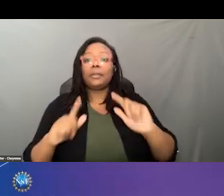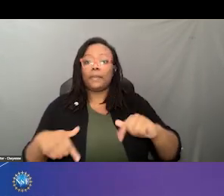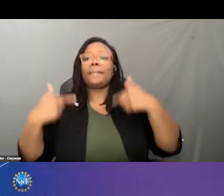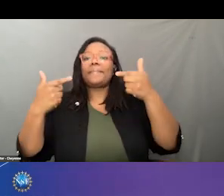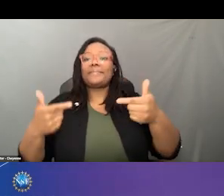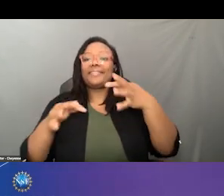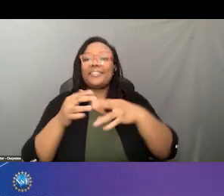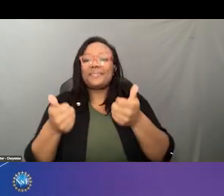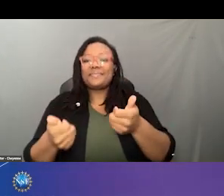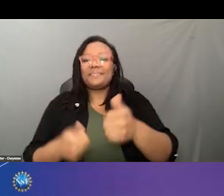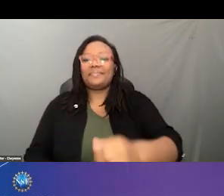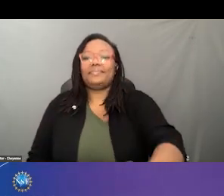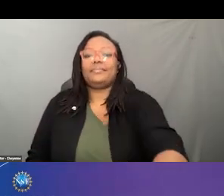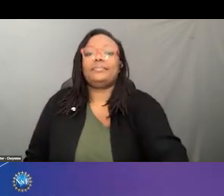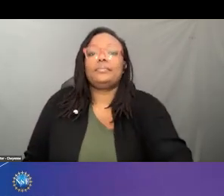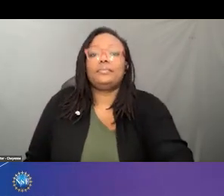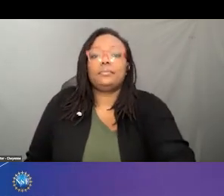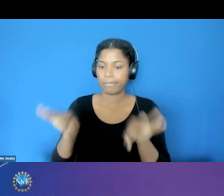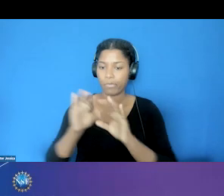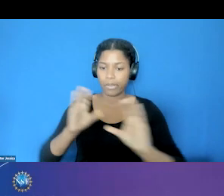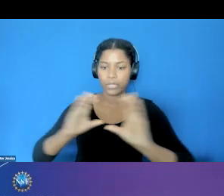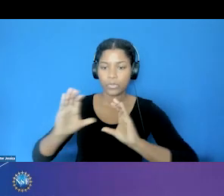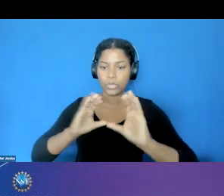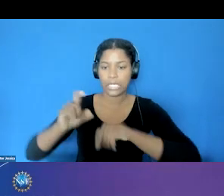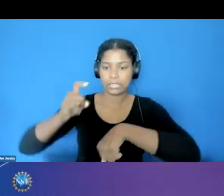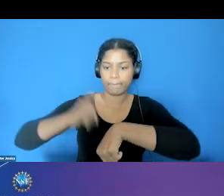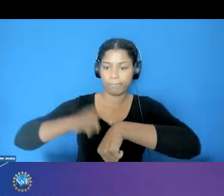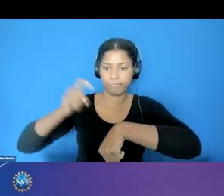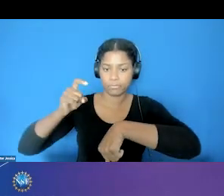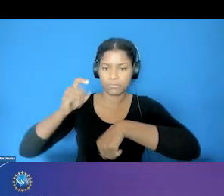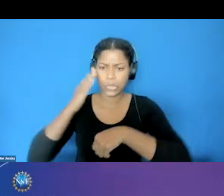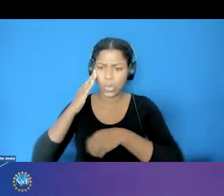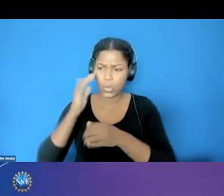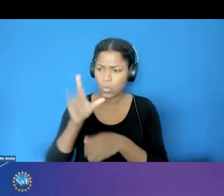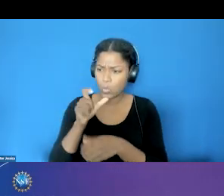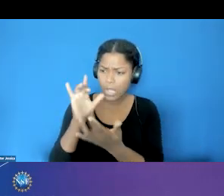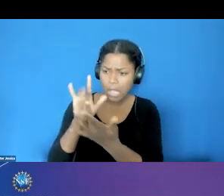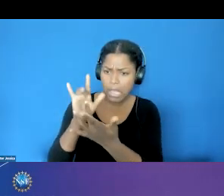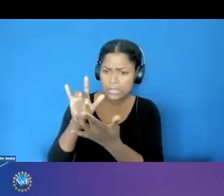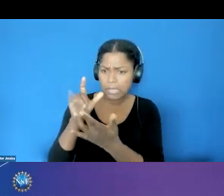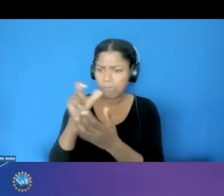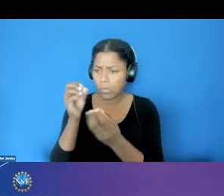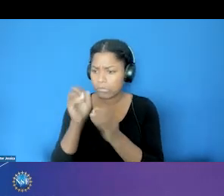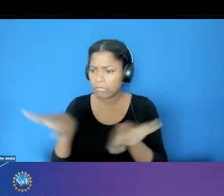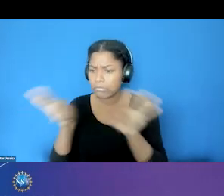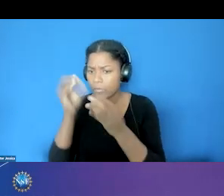Maintain timely and effective lines of communication. Note, meaning knowing who to contact for relevant information.